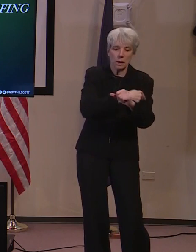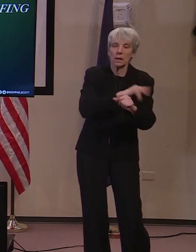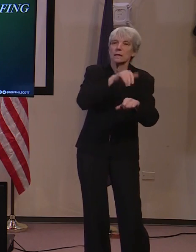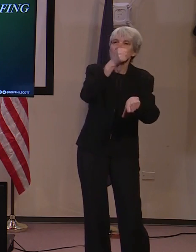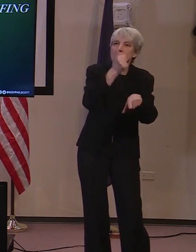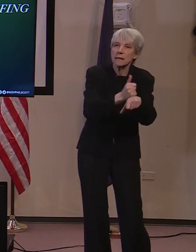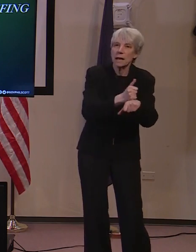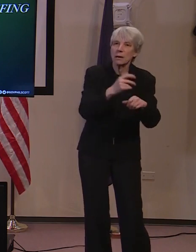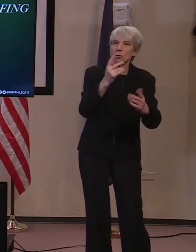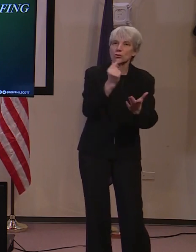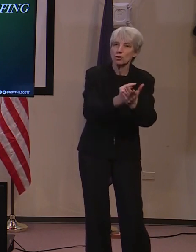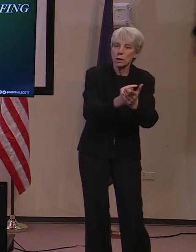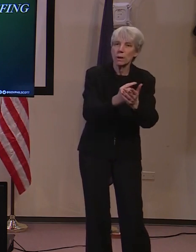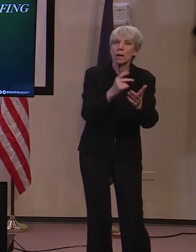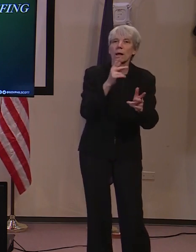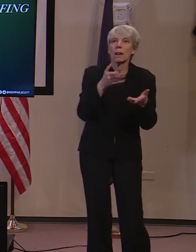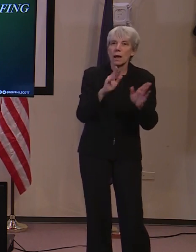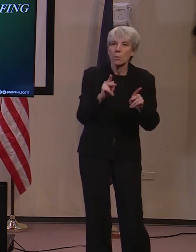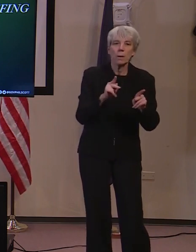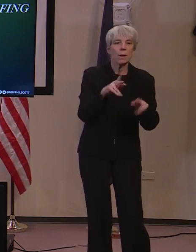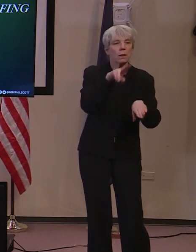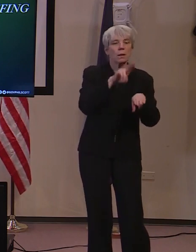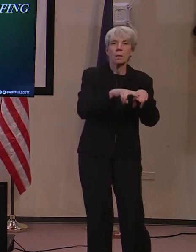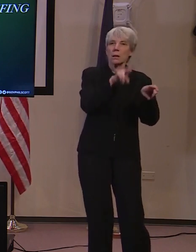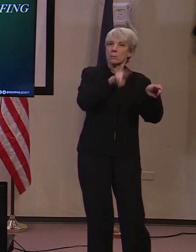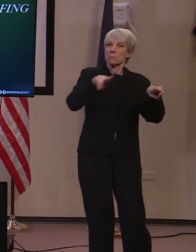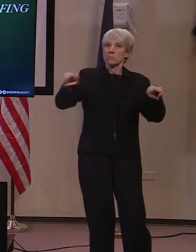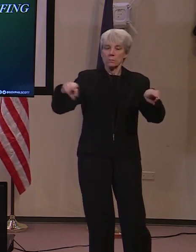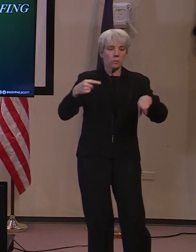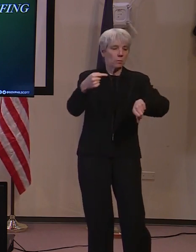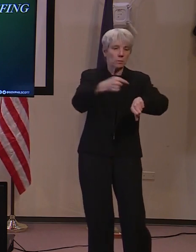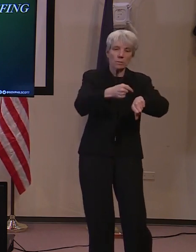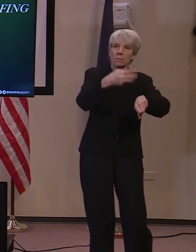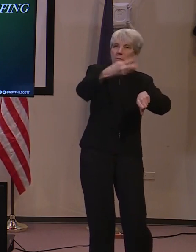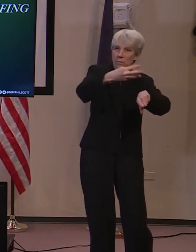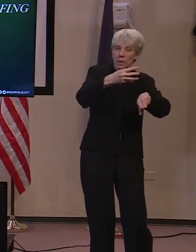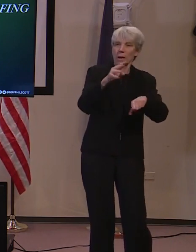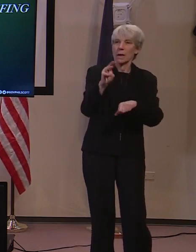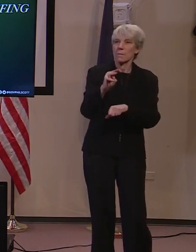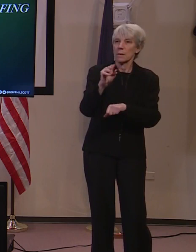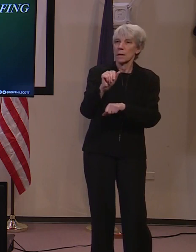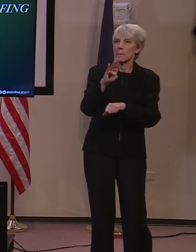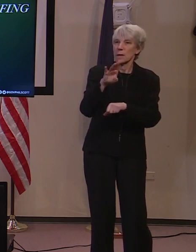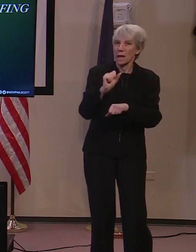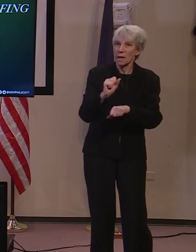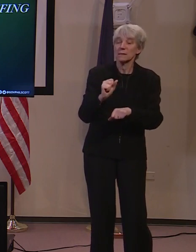across the state with mobile capacity to serve long term care facilities with